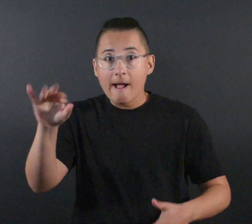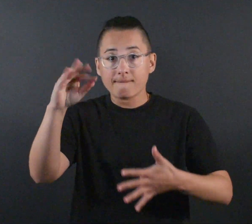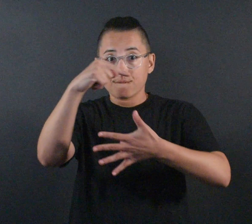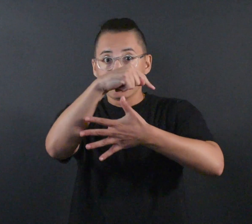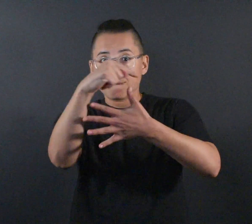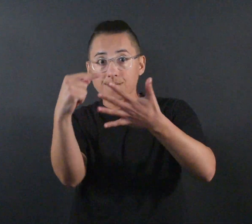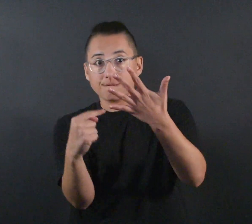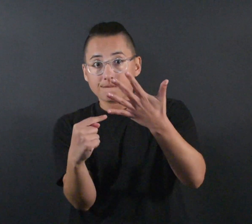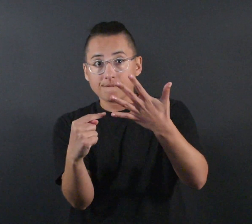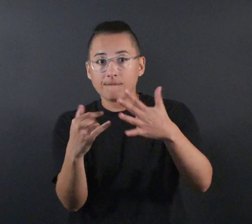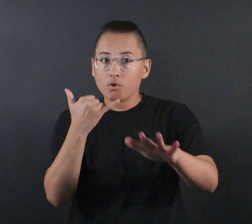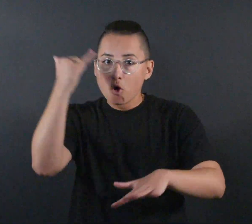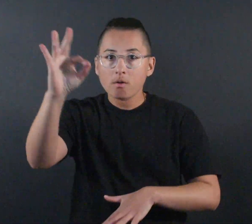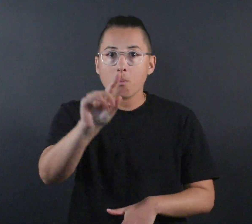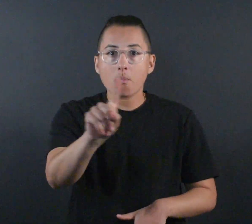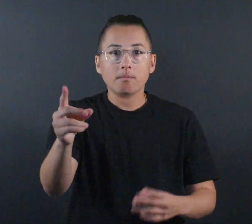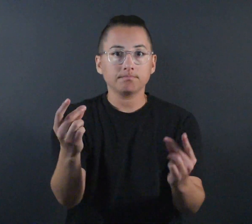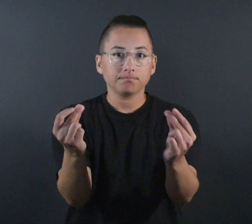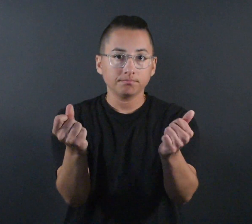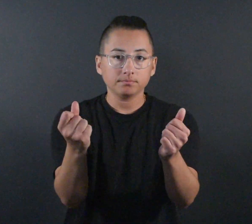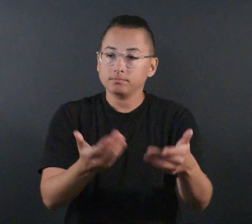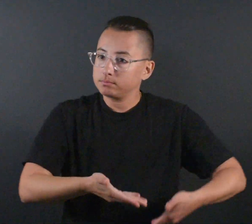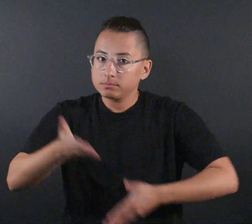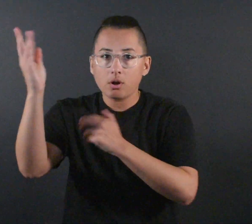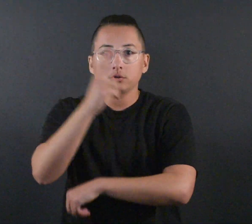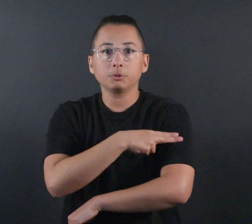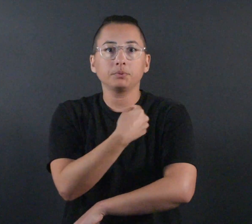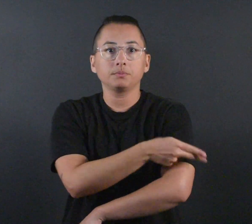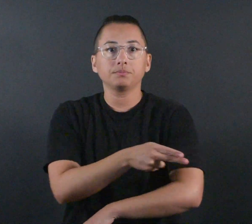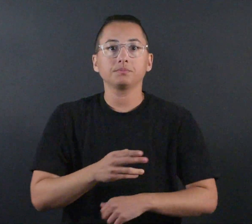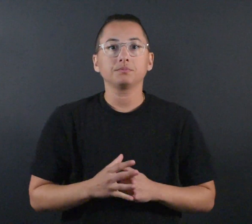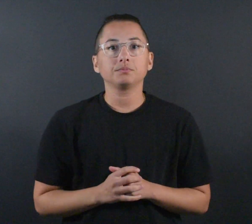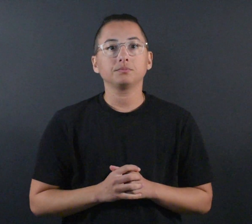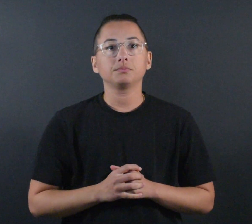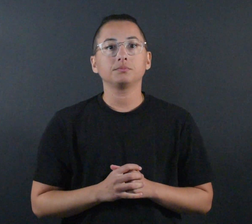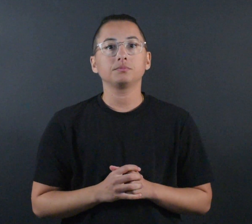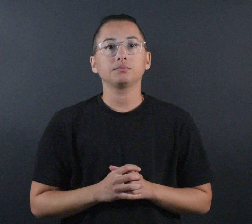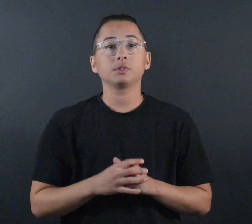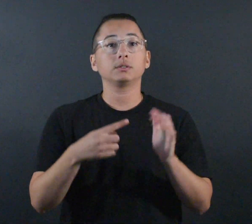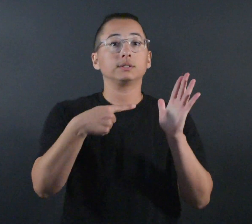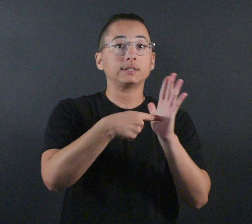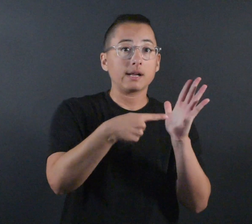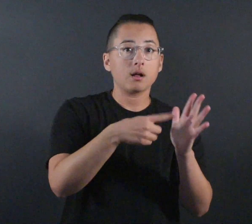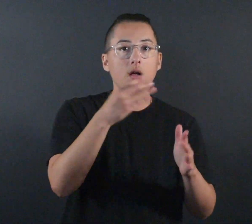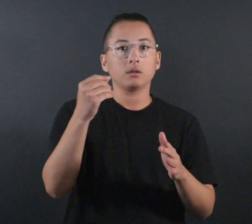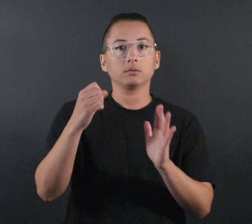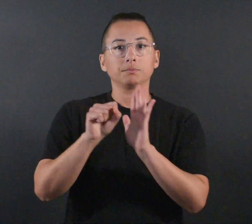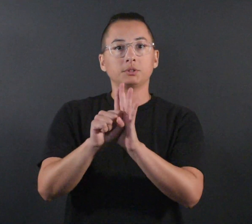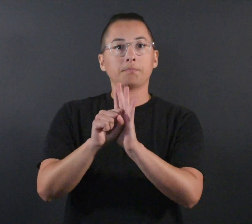of these symptoms, even if the symptoms go away, call 9-1-1 and get them to a hospital immediately.